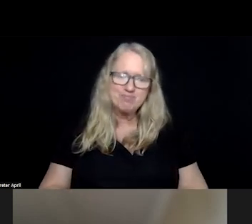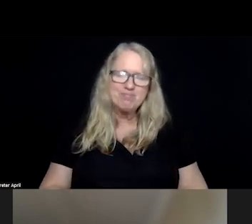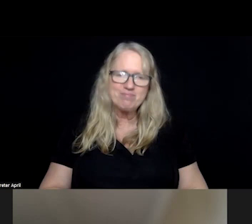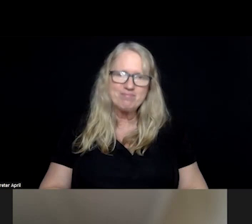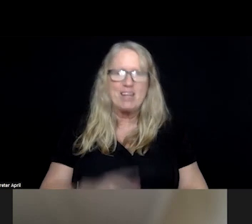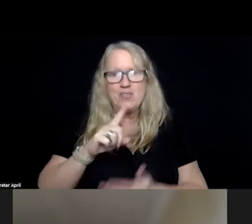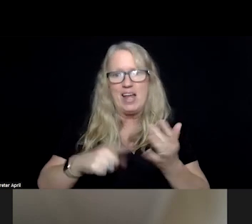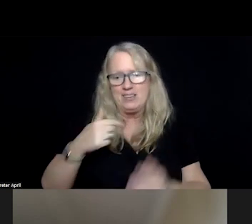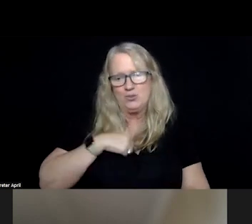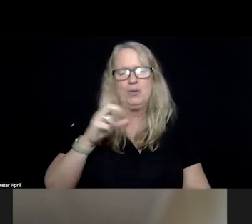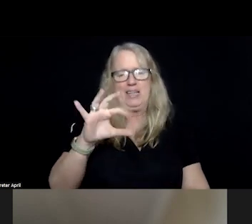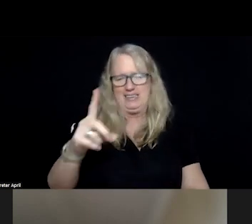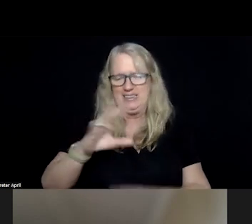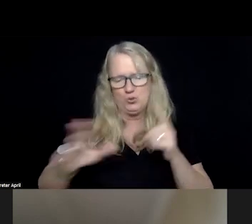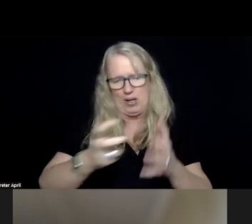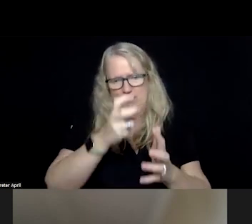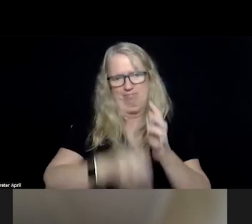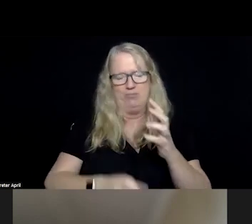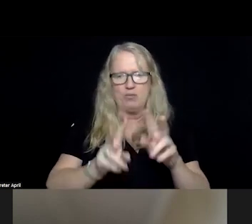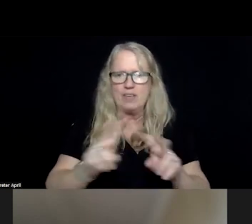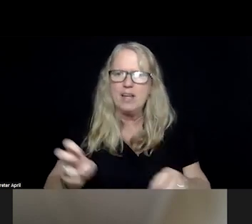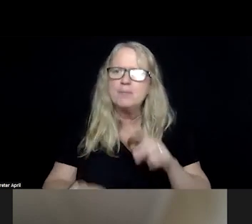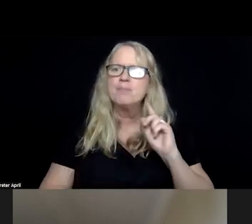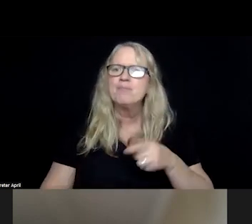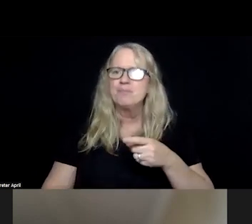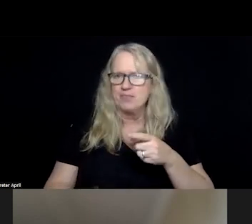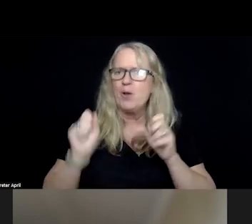I DOVE INTO THAT DATA. >> STEPHANIE, THERE IS